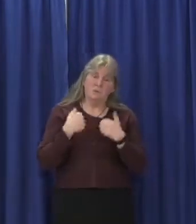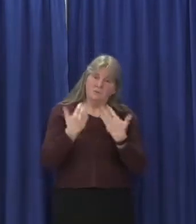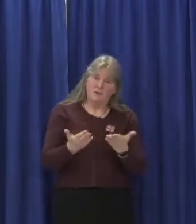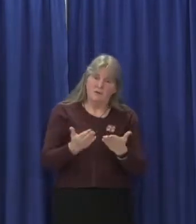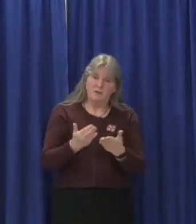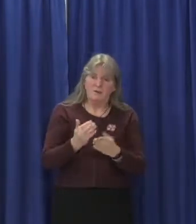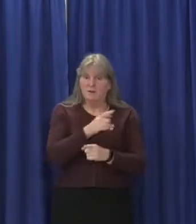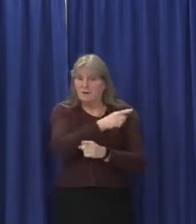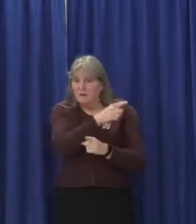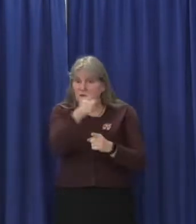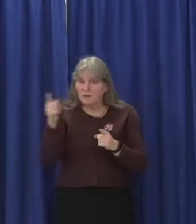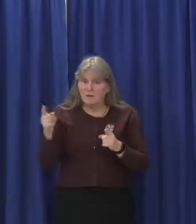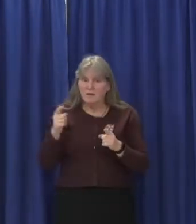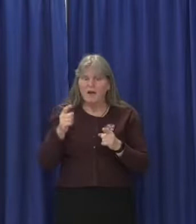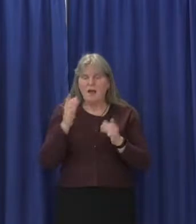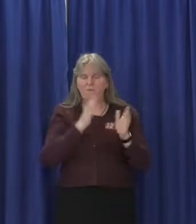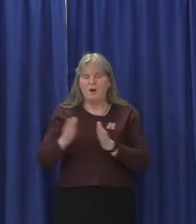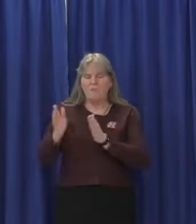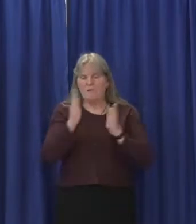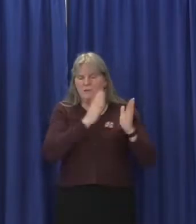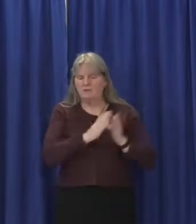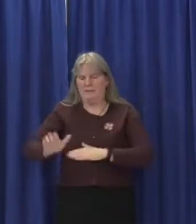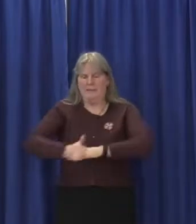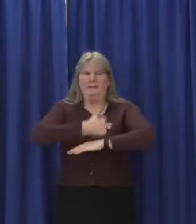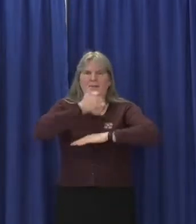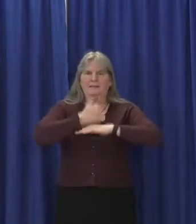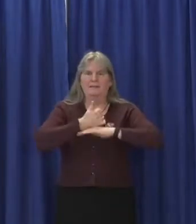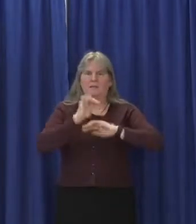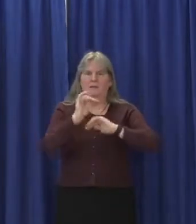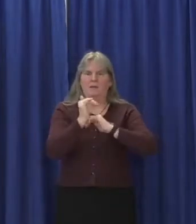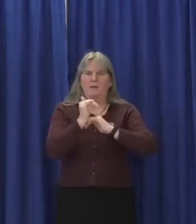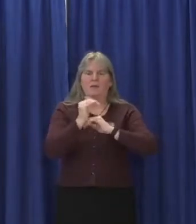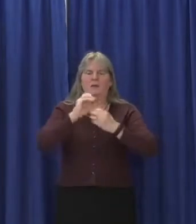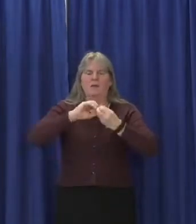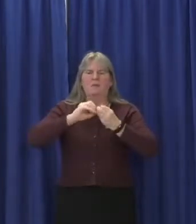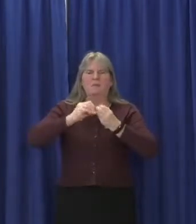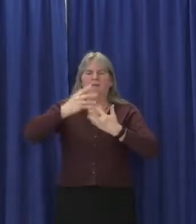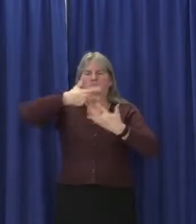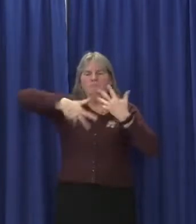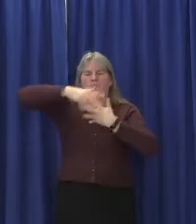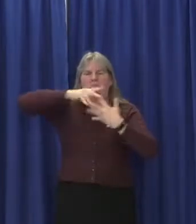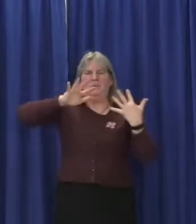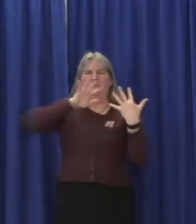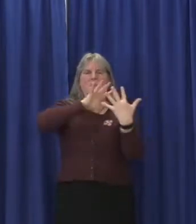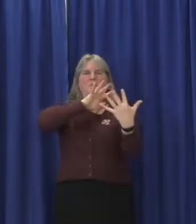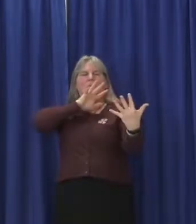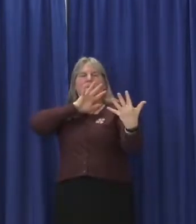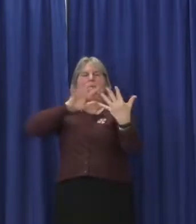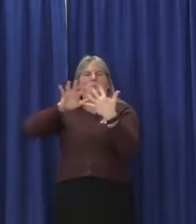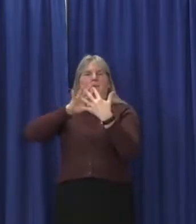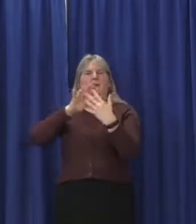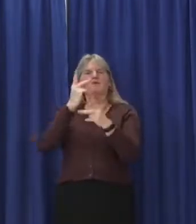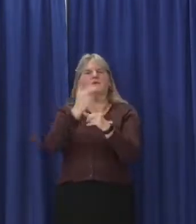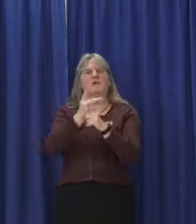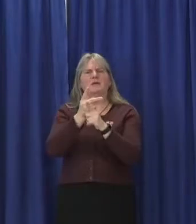venues have operational plans in place to limit close contact between people and keep employees and customers safe.